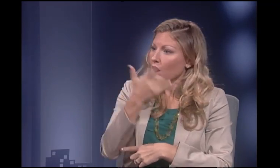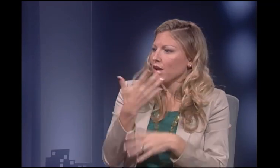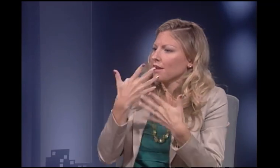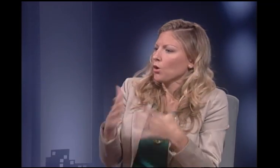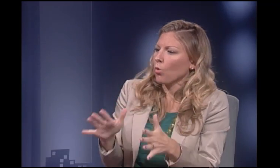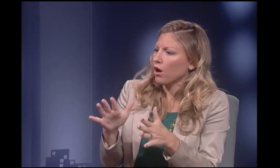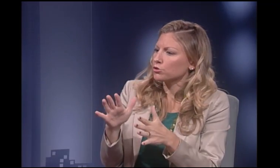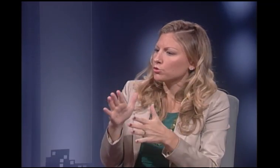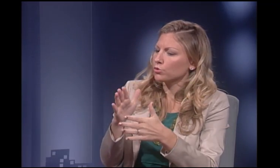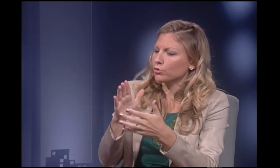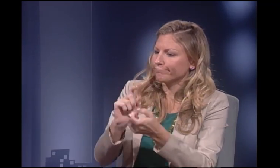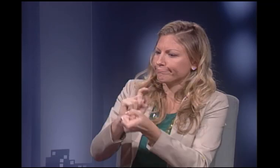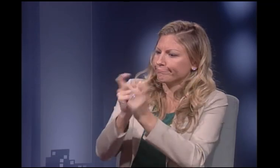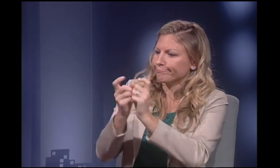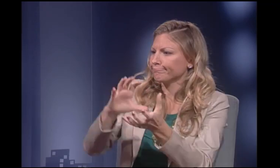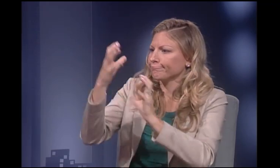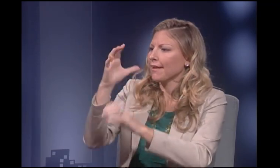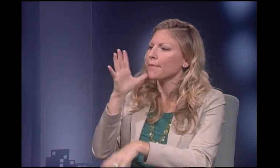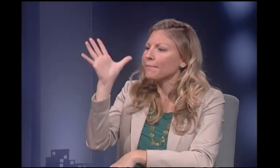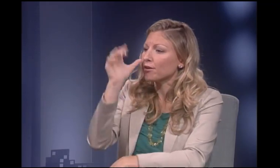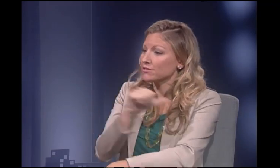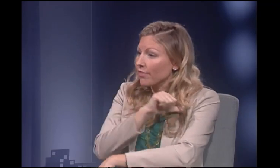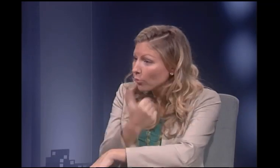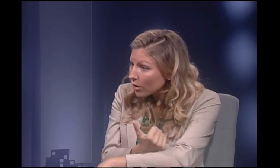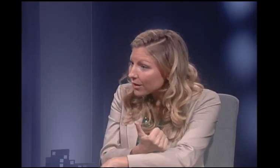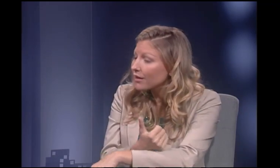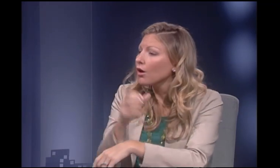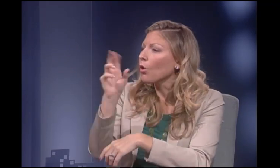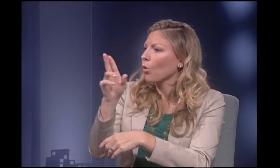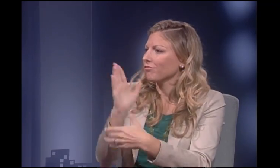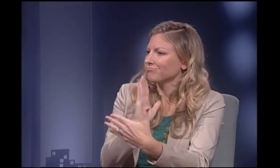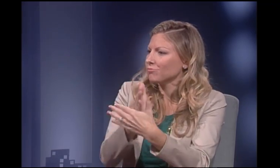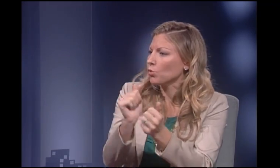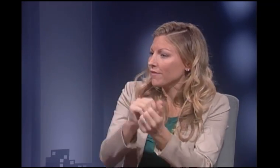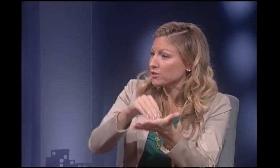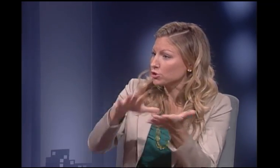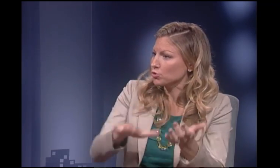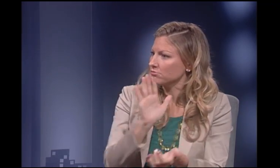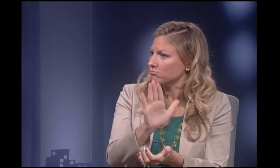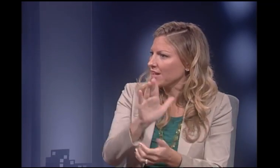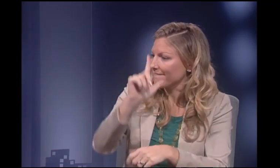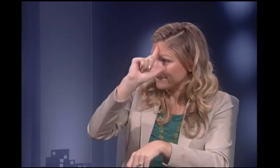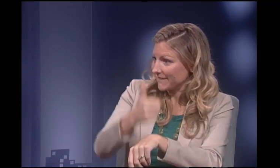The reason why they don't want to undermine parents' authority